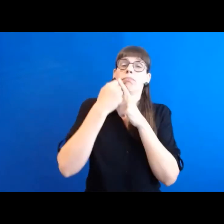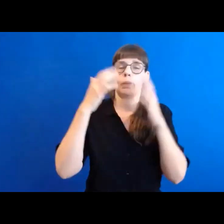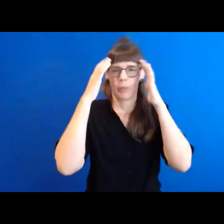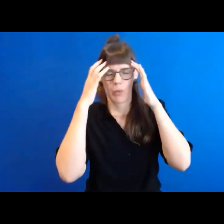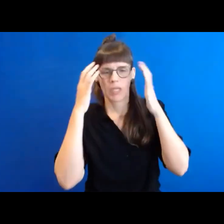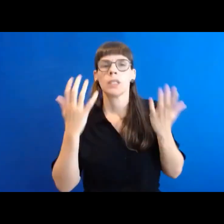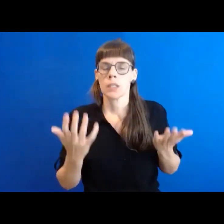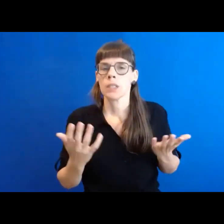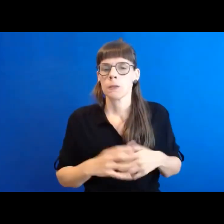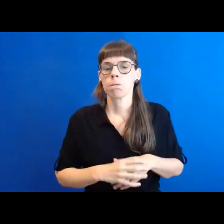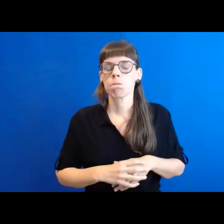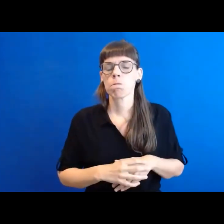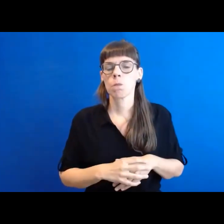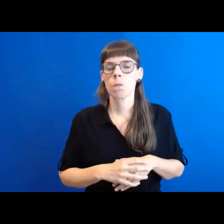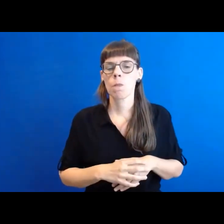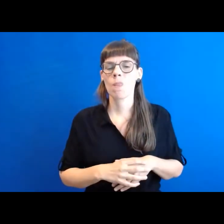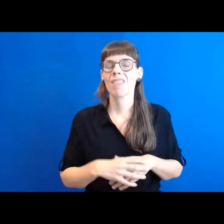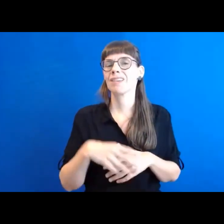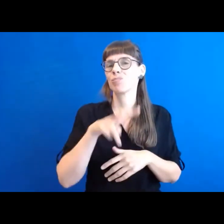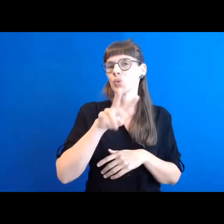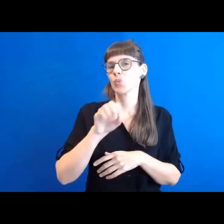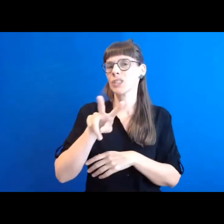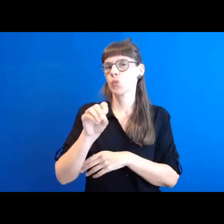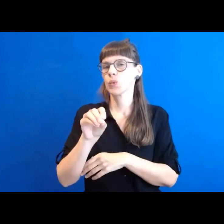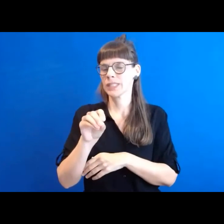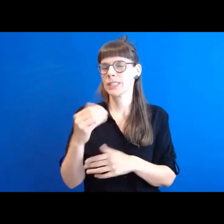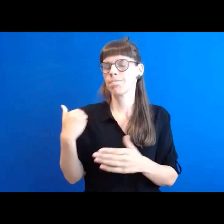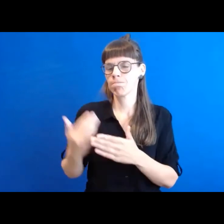impact of psychosocial well-being of persons with disabilities.